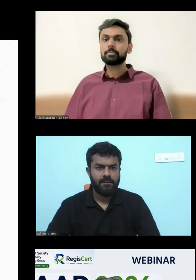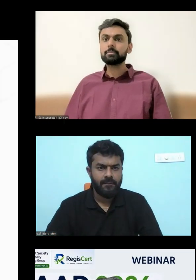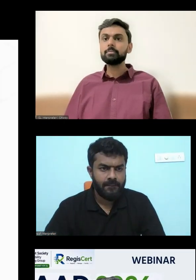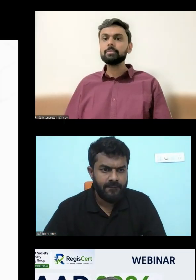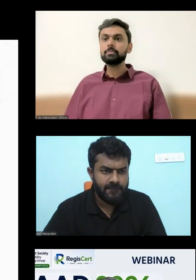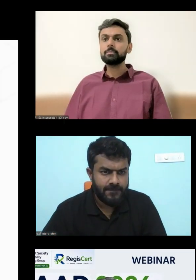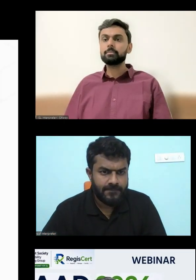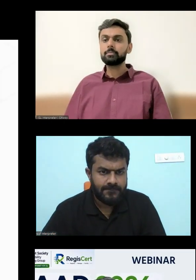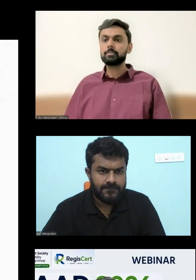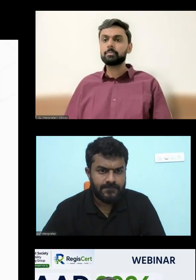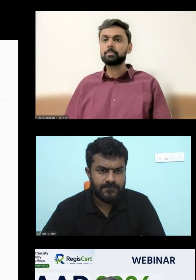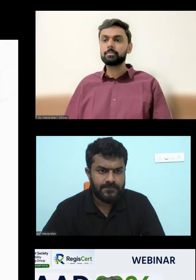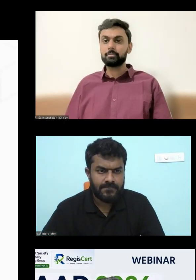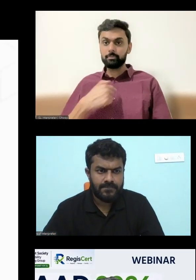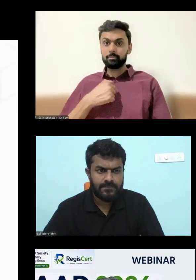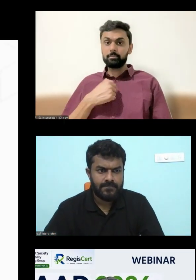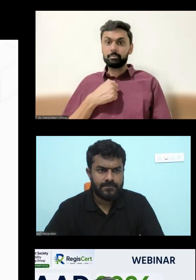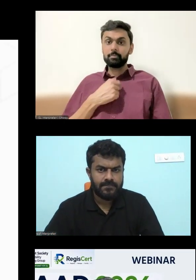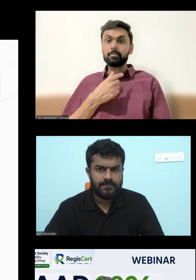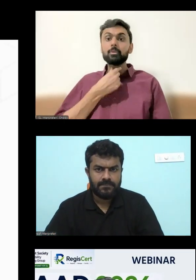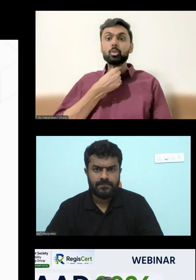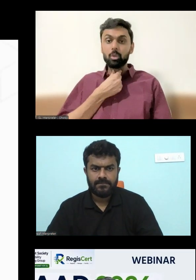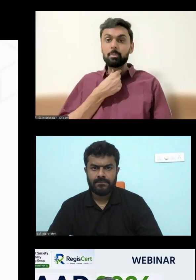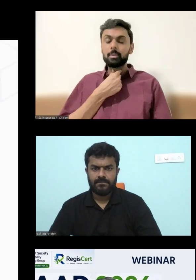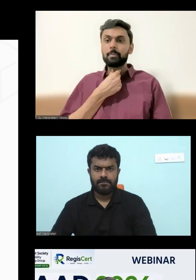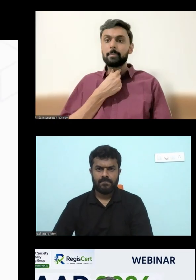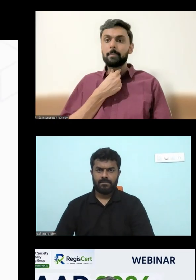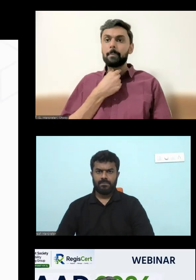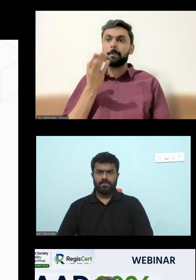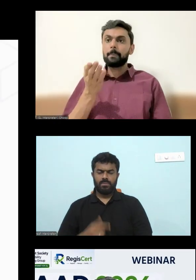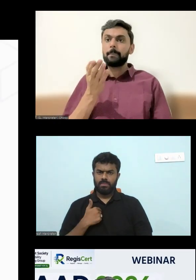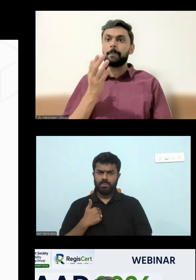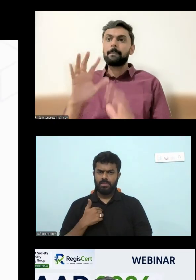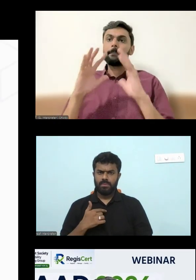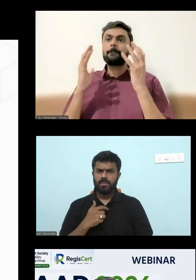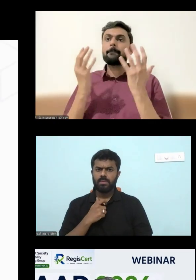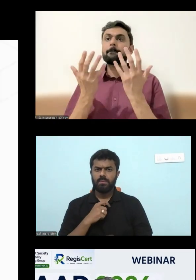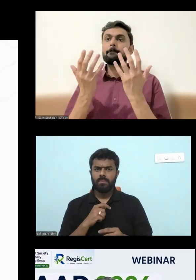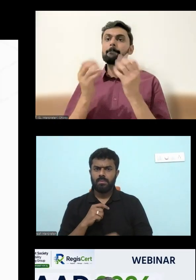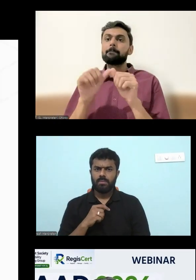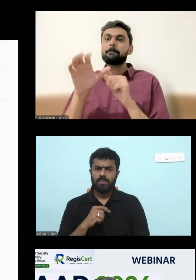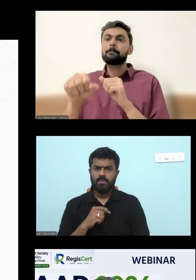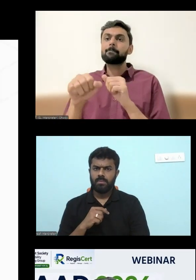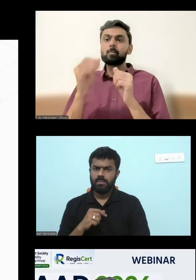So, our commitment for this global accessibility awareness day is that.